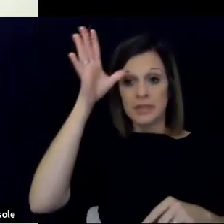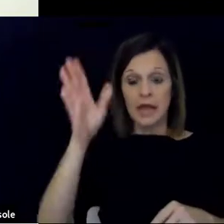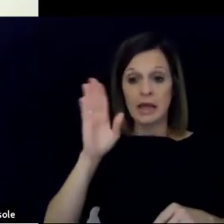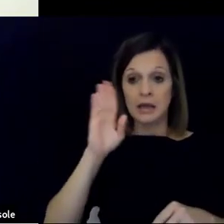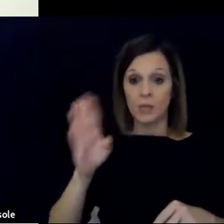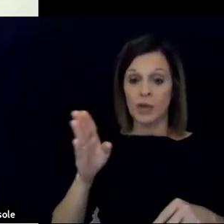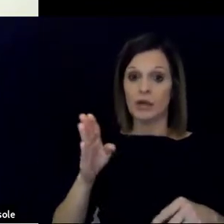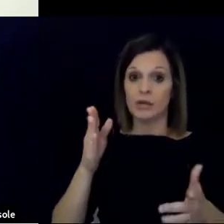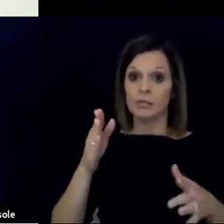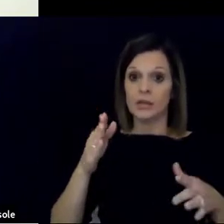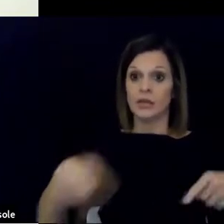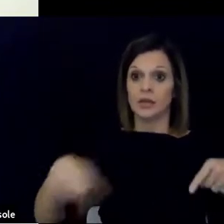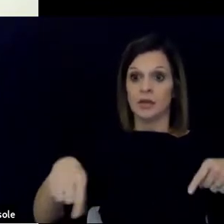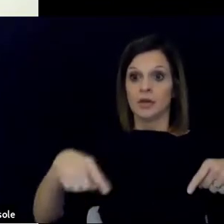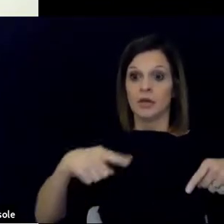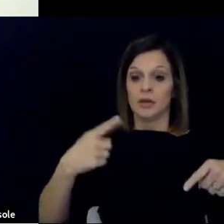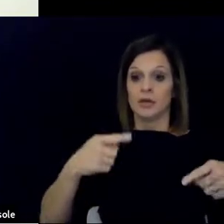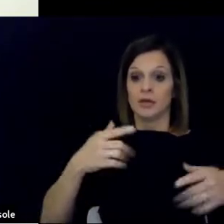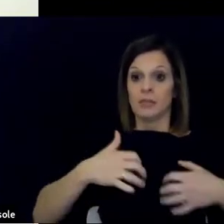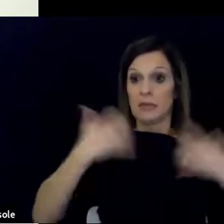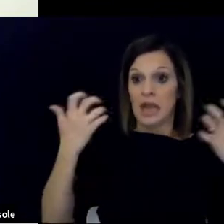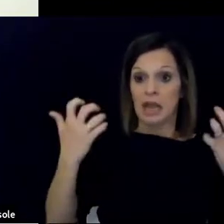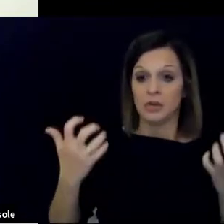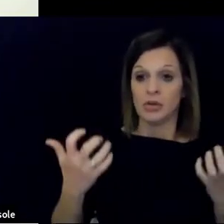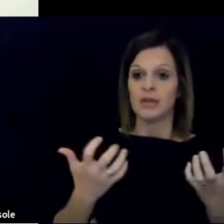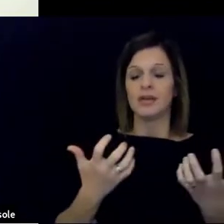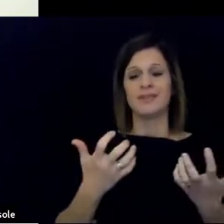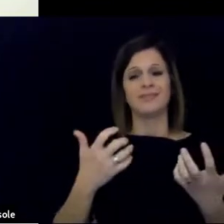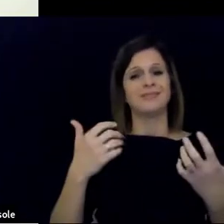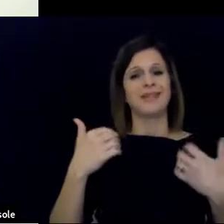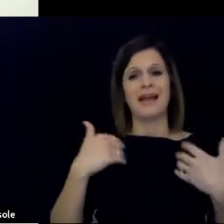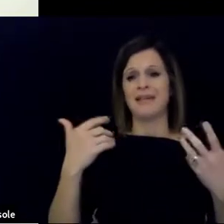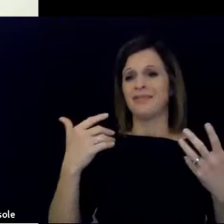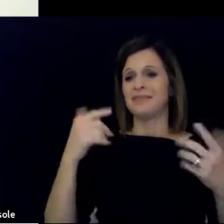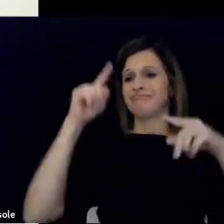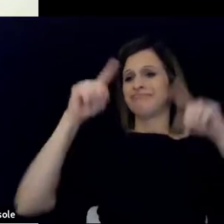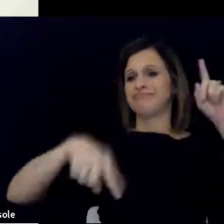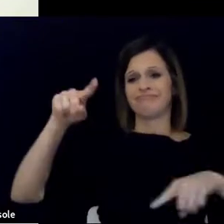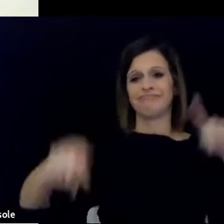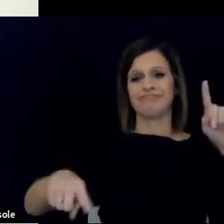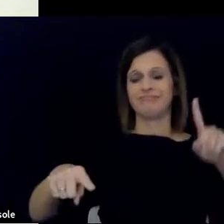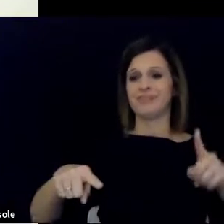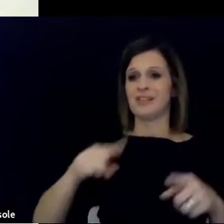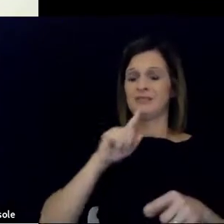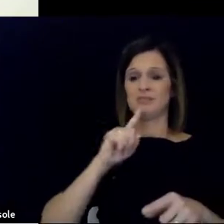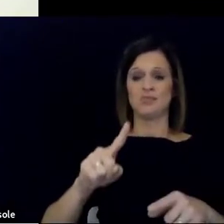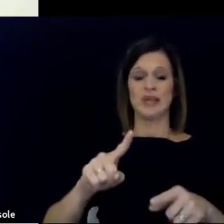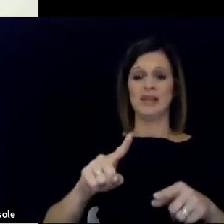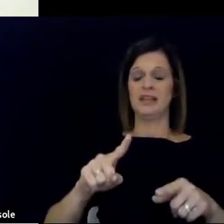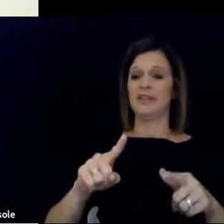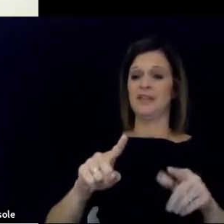and probably angry, and you get a tremendous reaction. So anyway, I've been able to figure out working